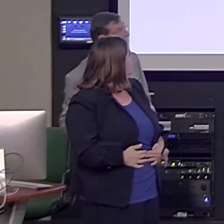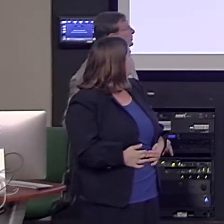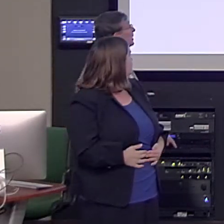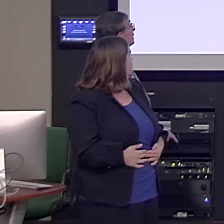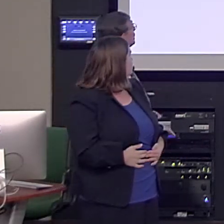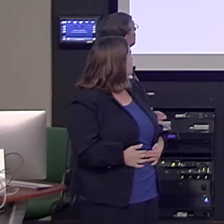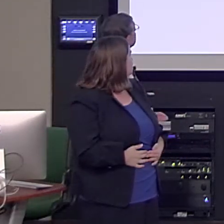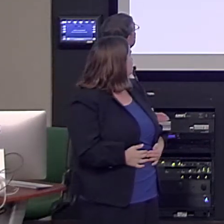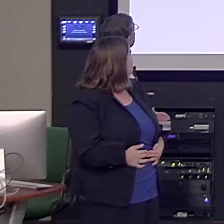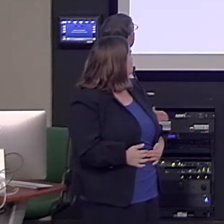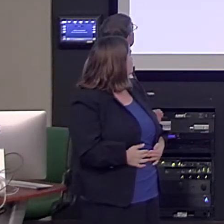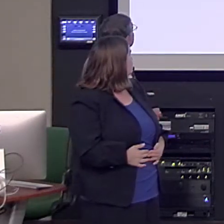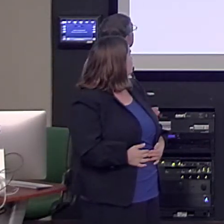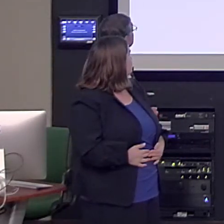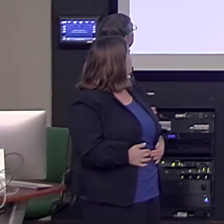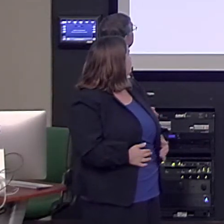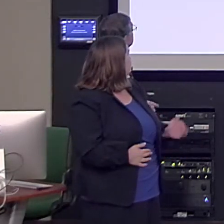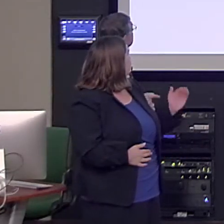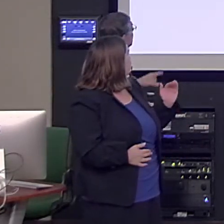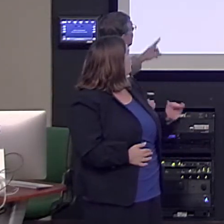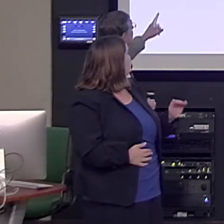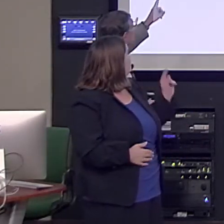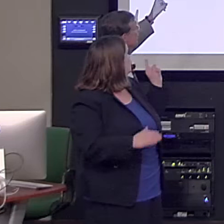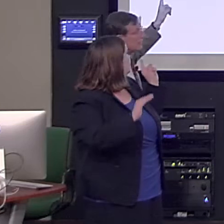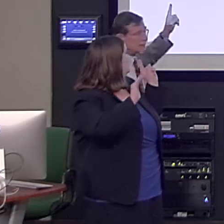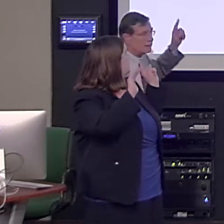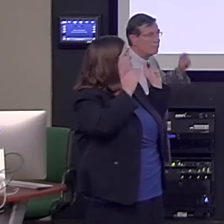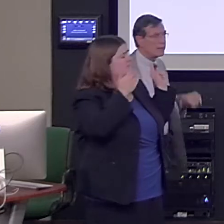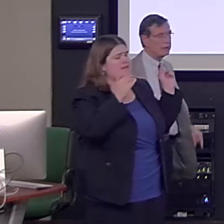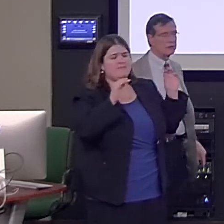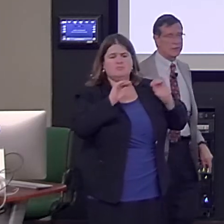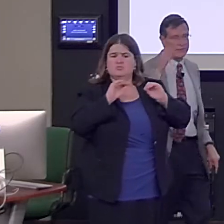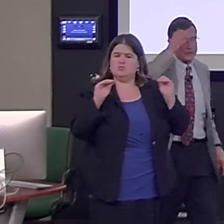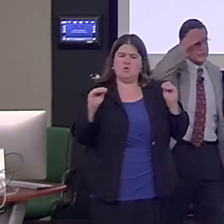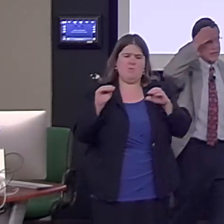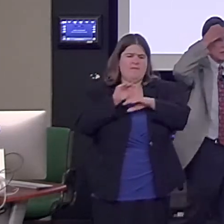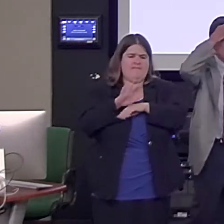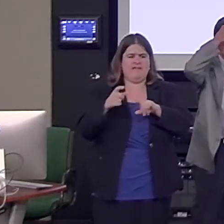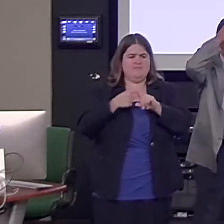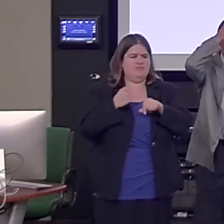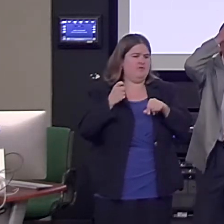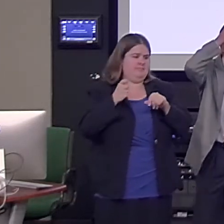Here are the domains that are seemingly unaffected by early adversity we are talking